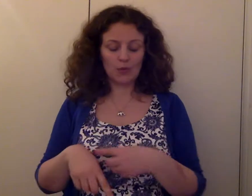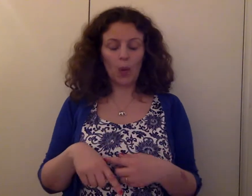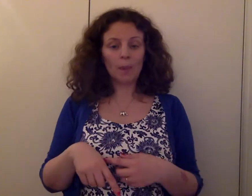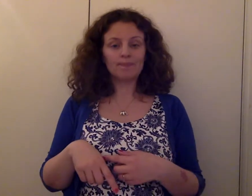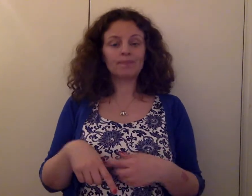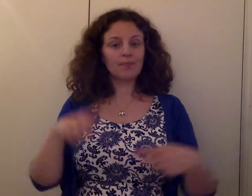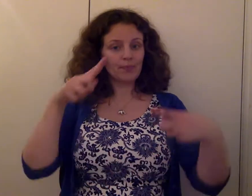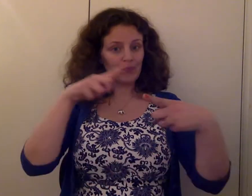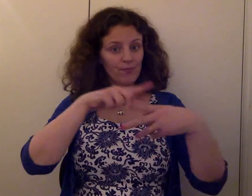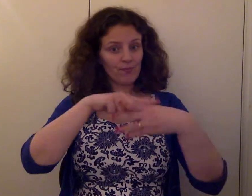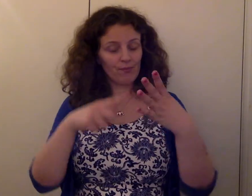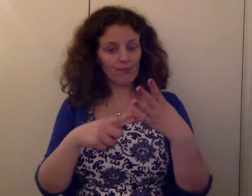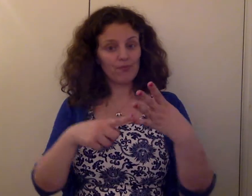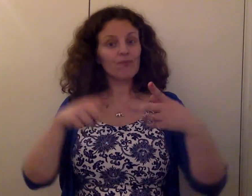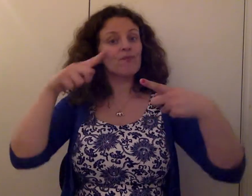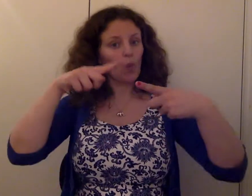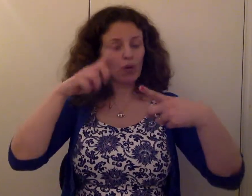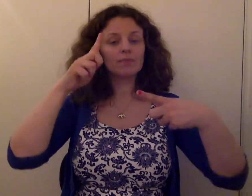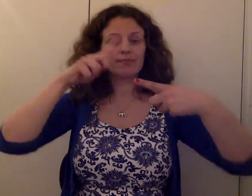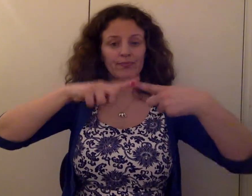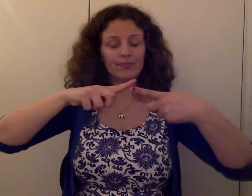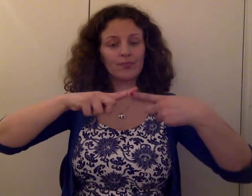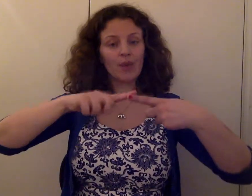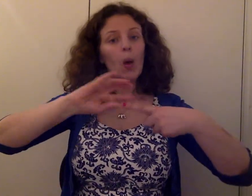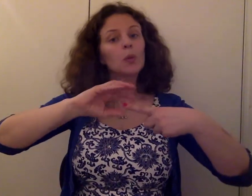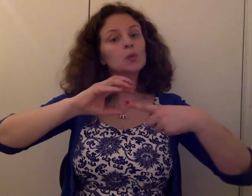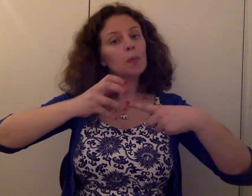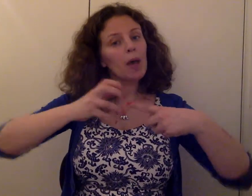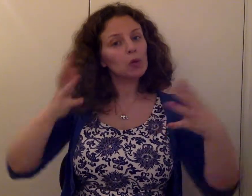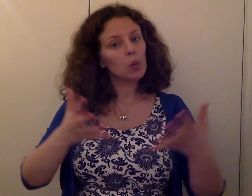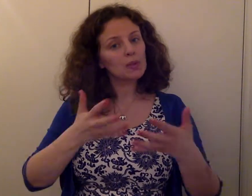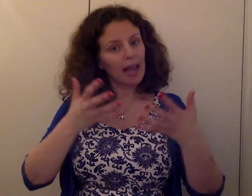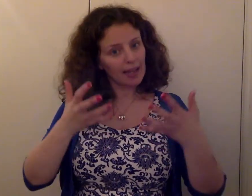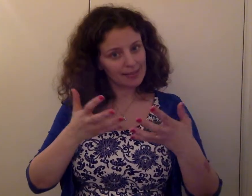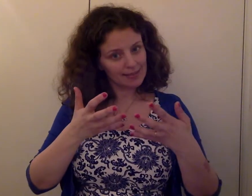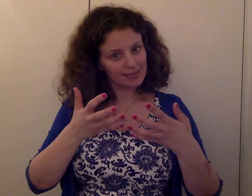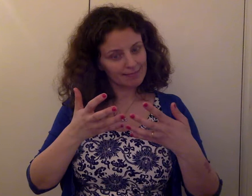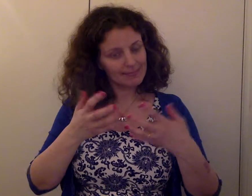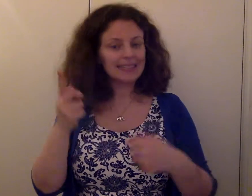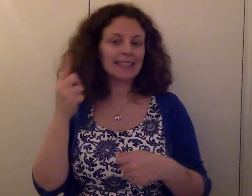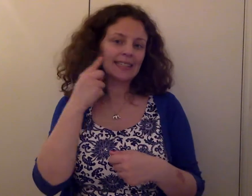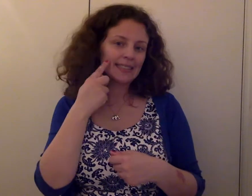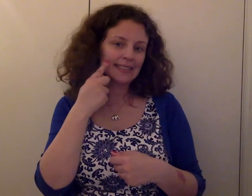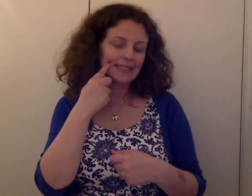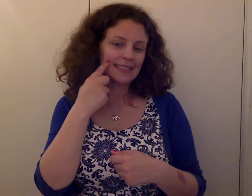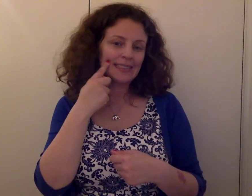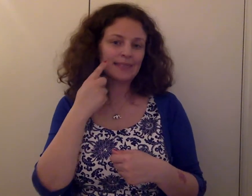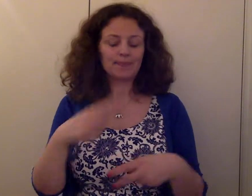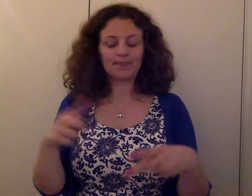Four, tomato salad, easy,